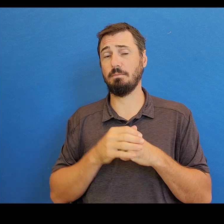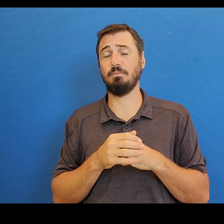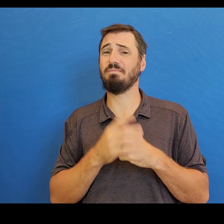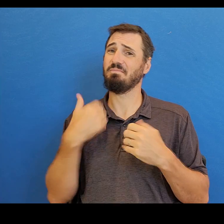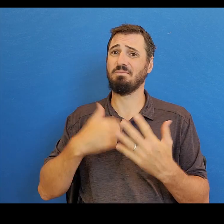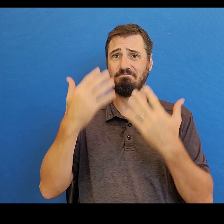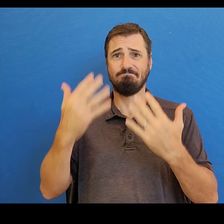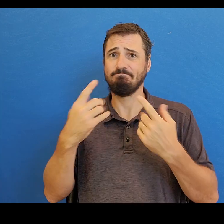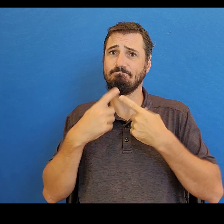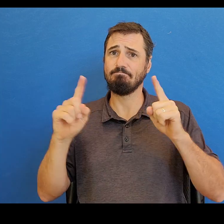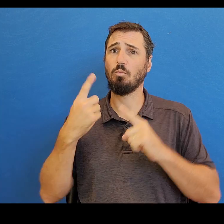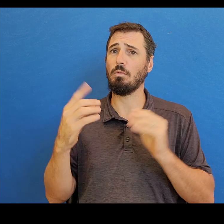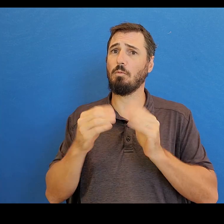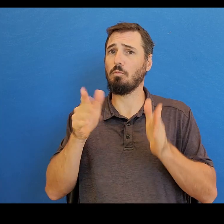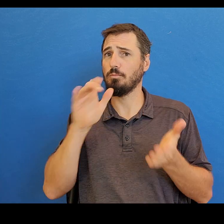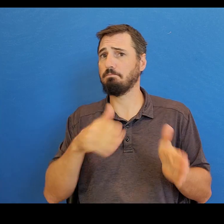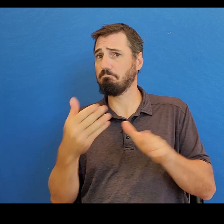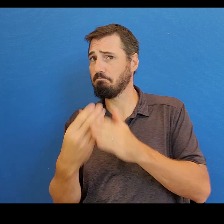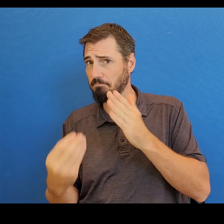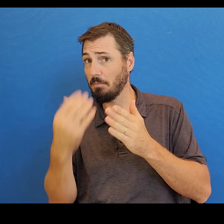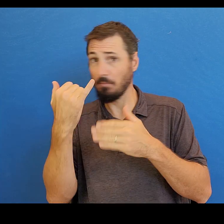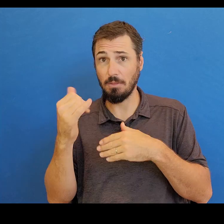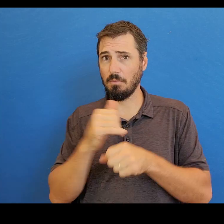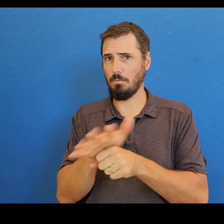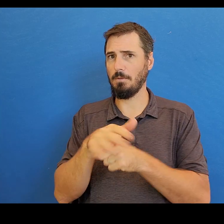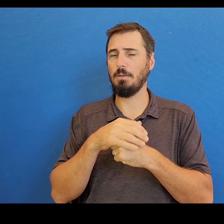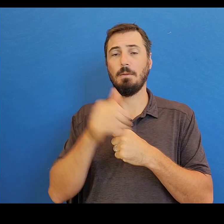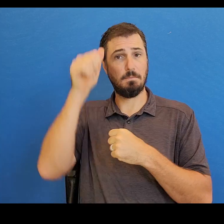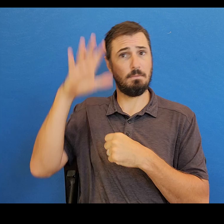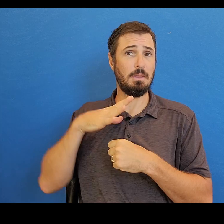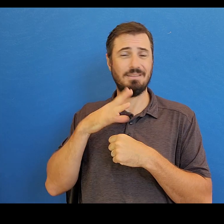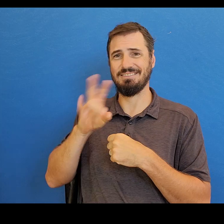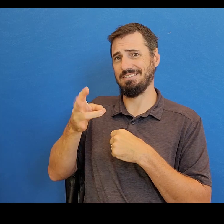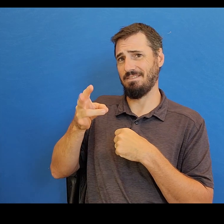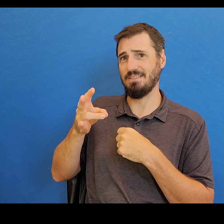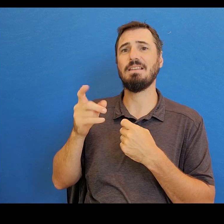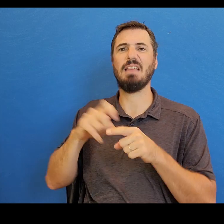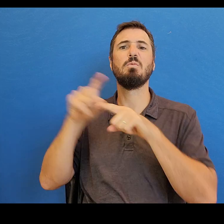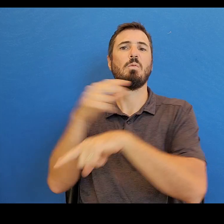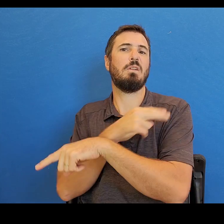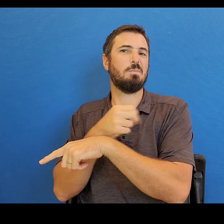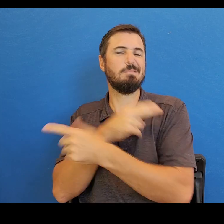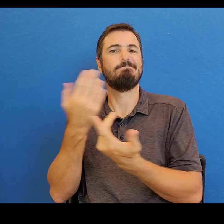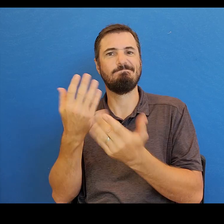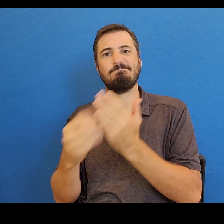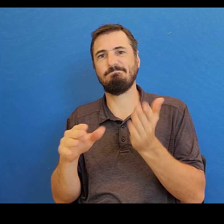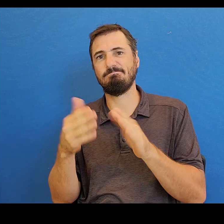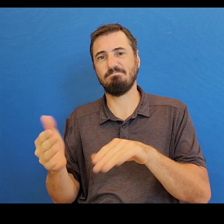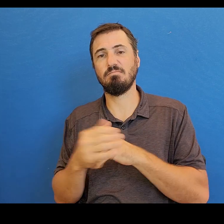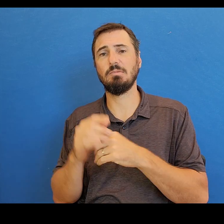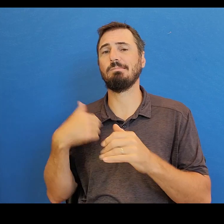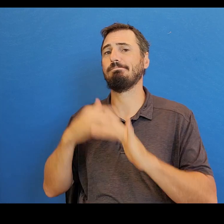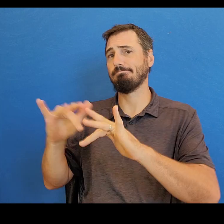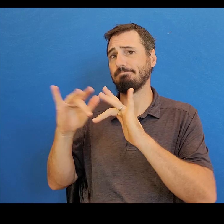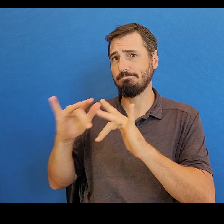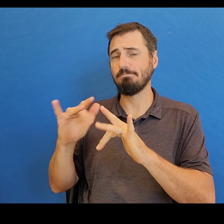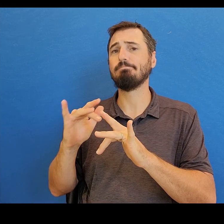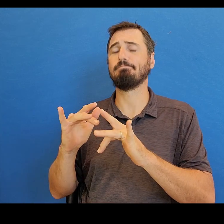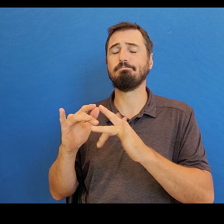We are sad to announce another fatality from COVID-19, a male resident in his 70s who was hospitalized. Our condolences are with his family.